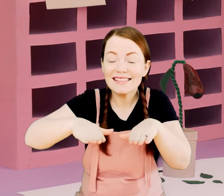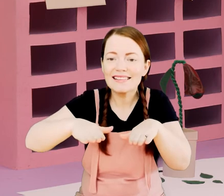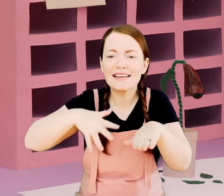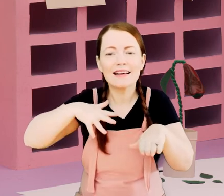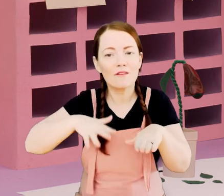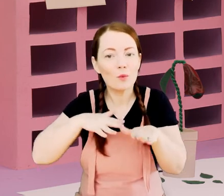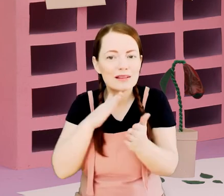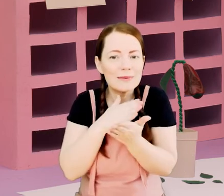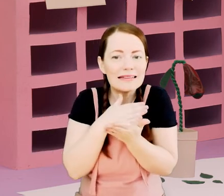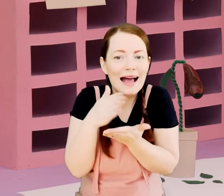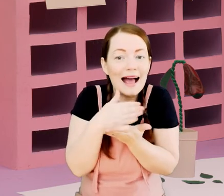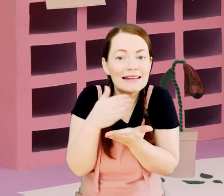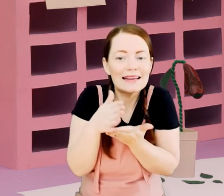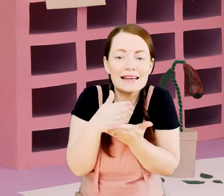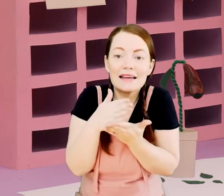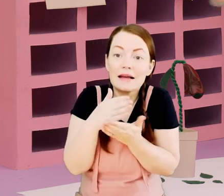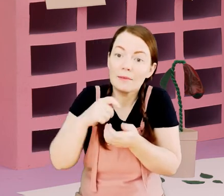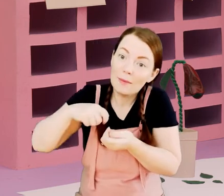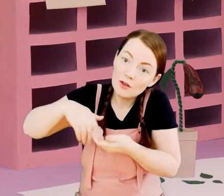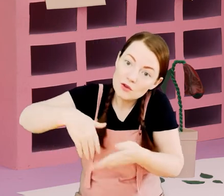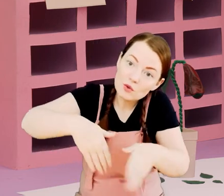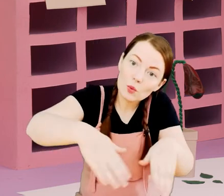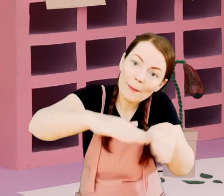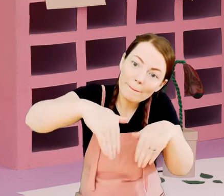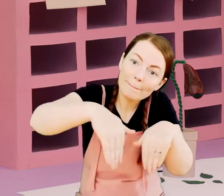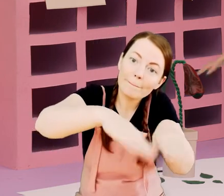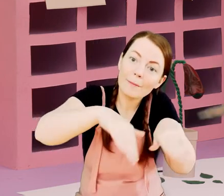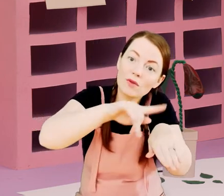If you like to be neat and tidy why not sweep the leaves into a big pile